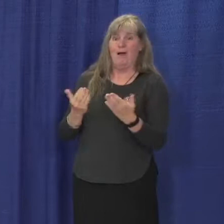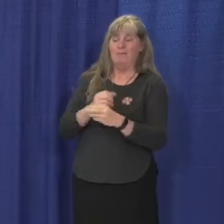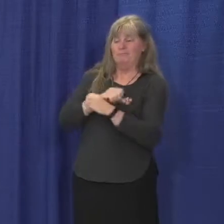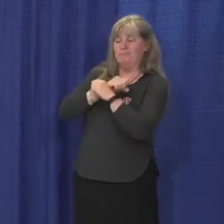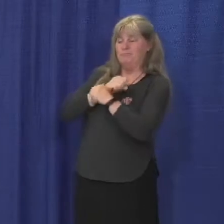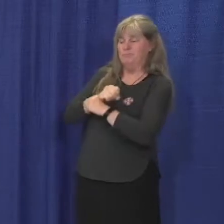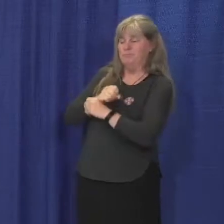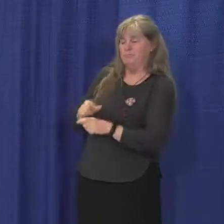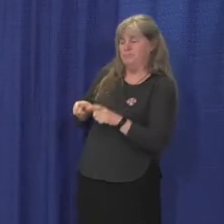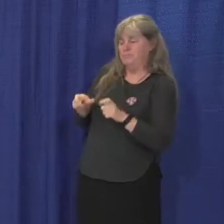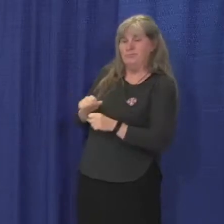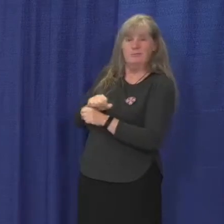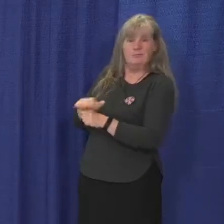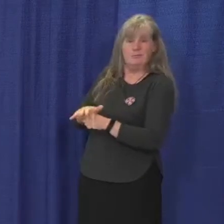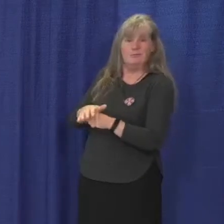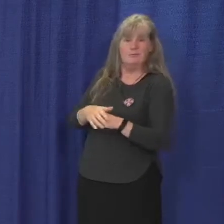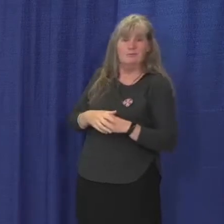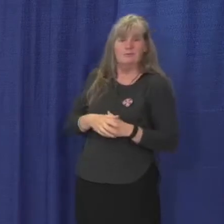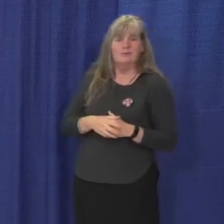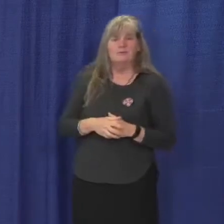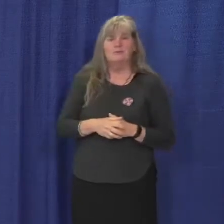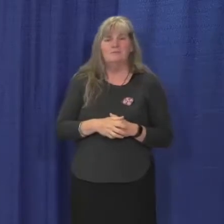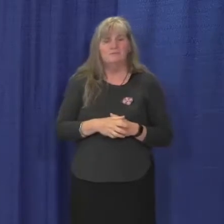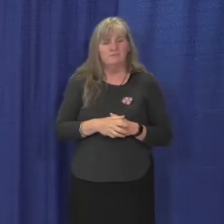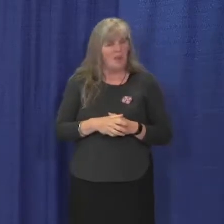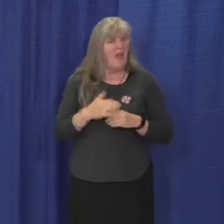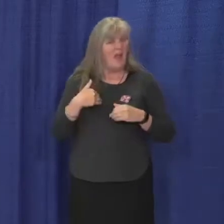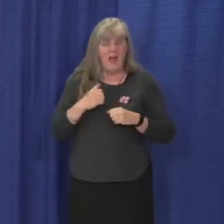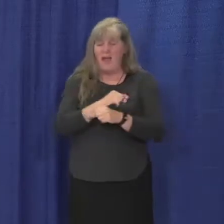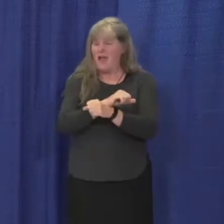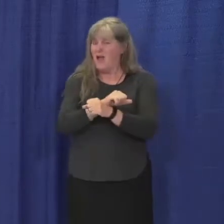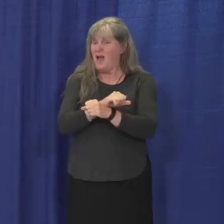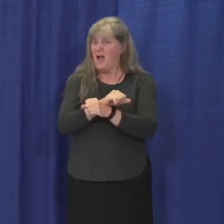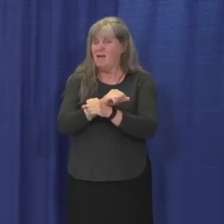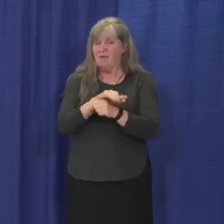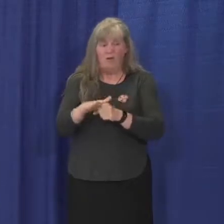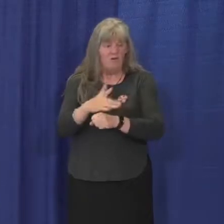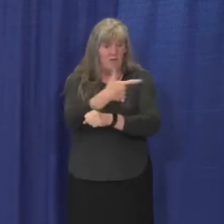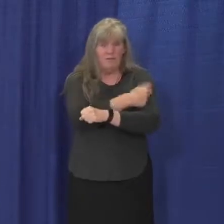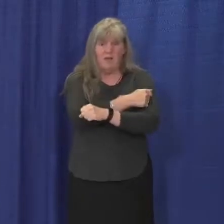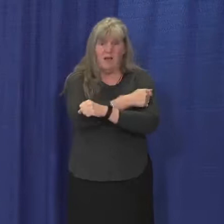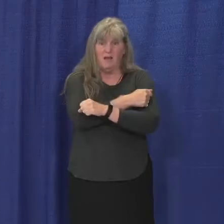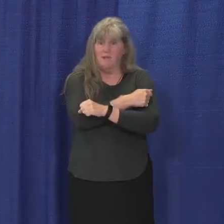currently available against COVID-19. We have enough vaccine for